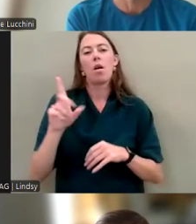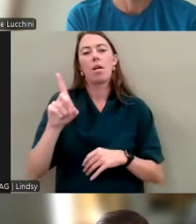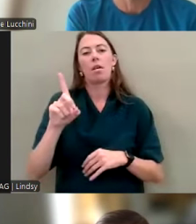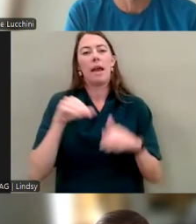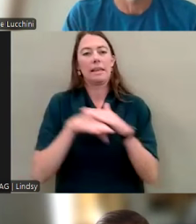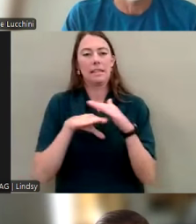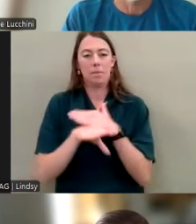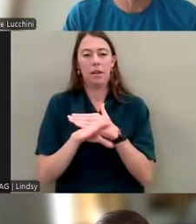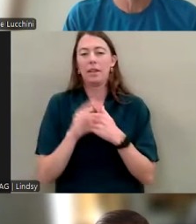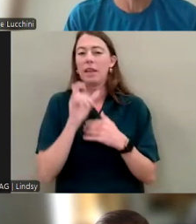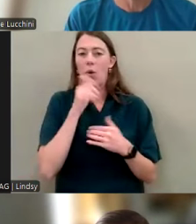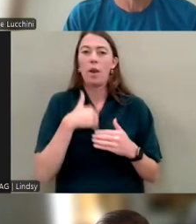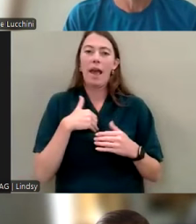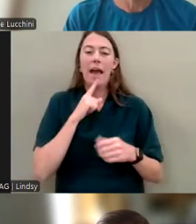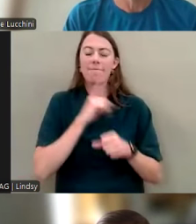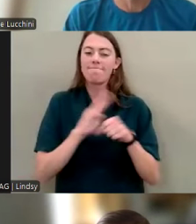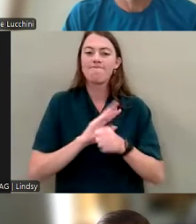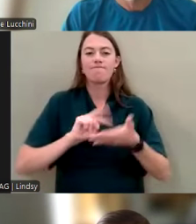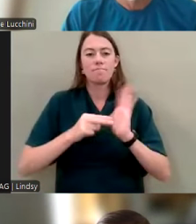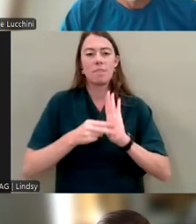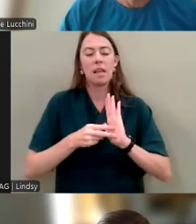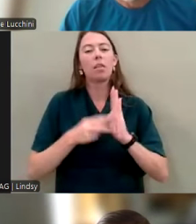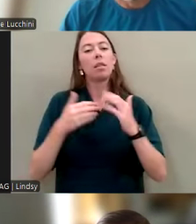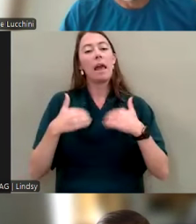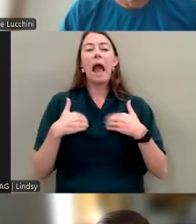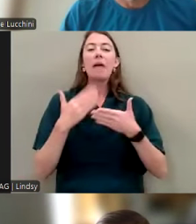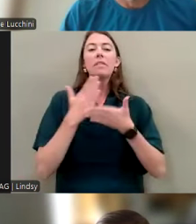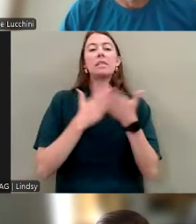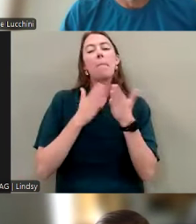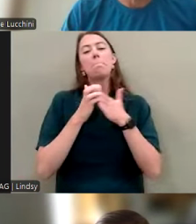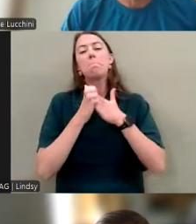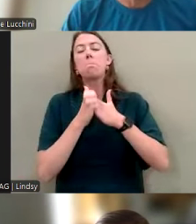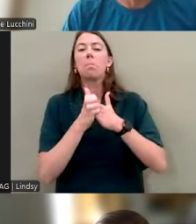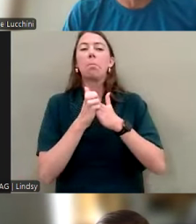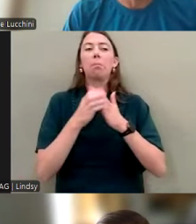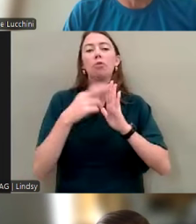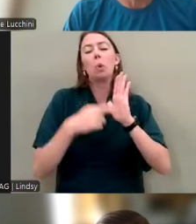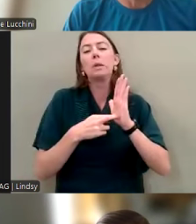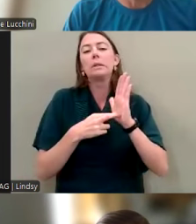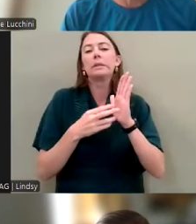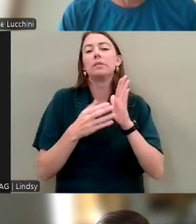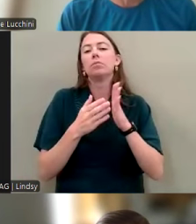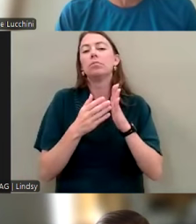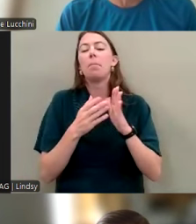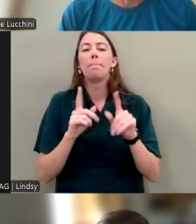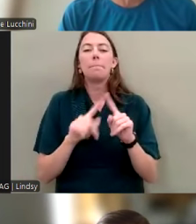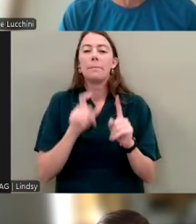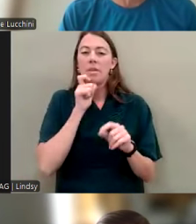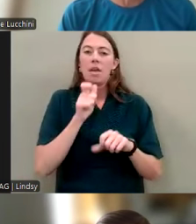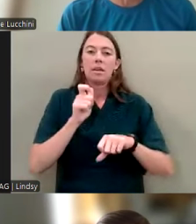are sort of the manual on how to do things. We used to consider accessibility as a final